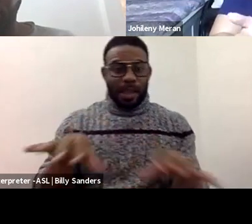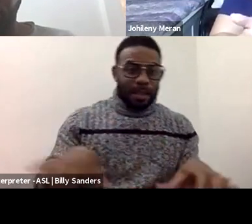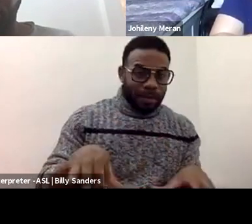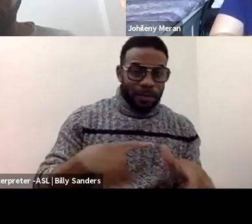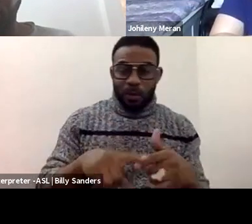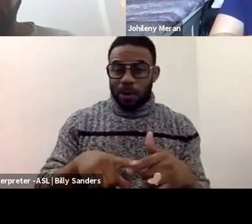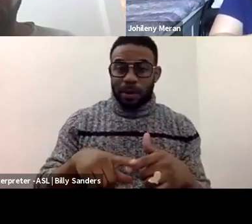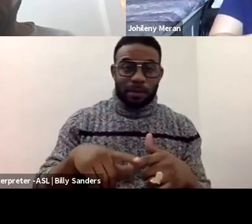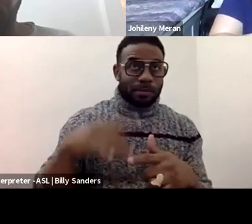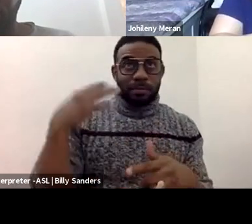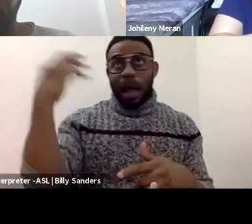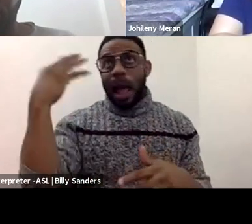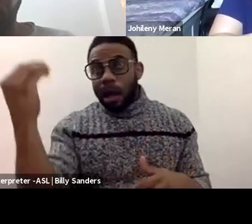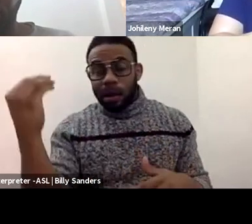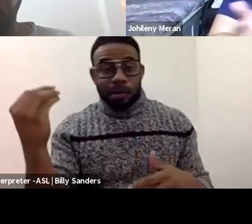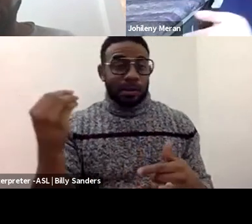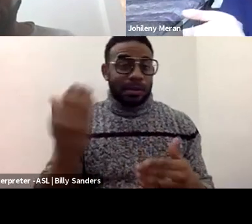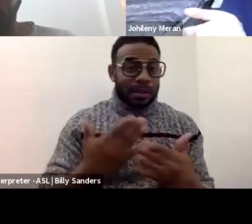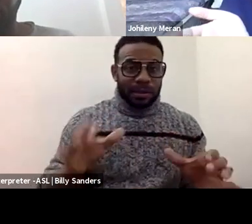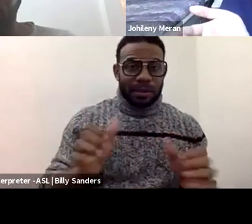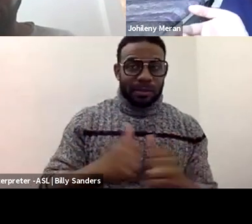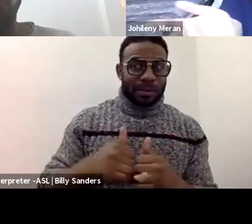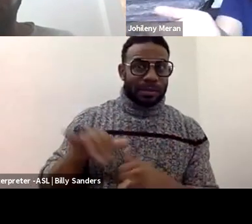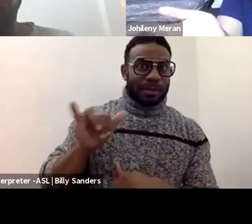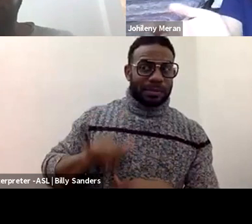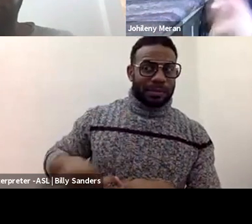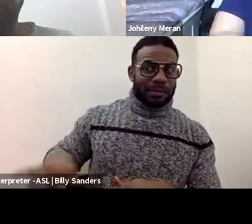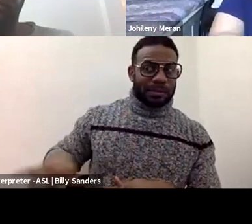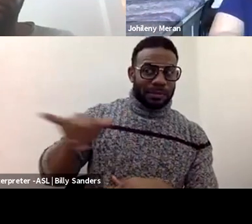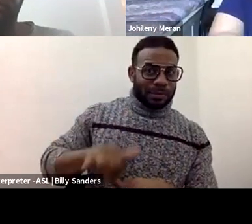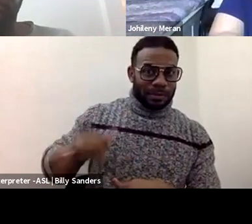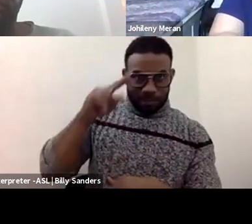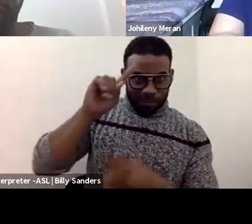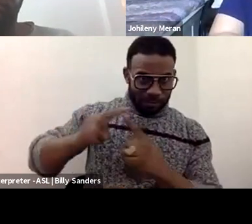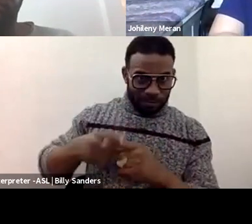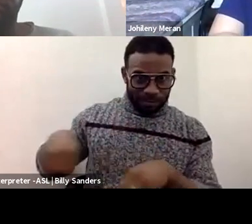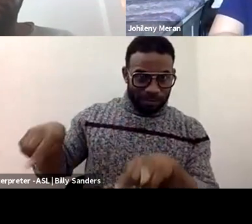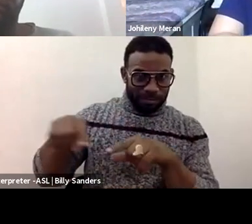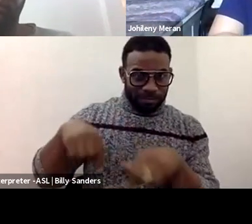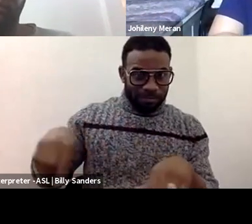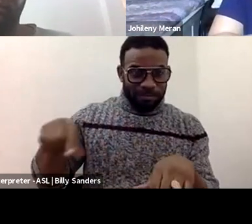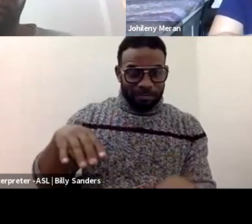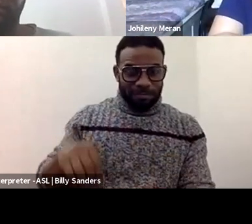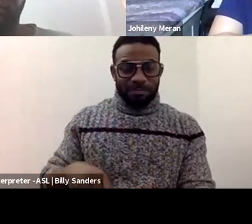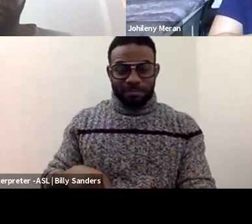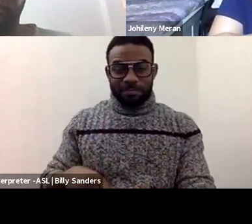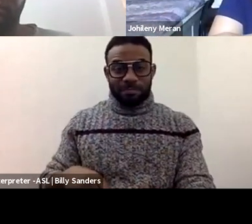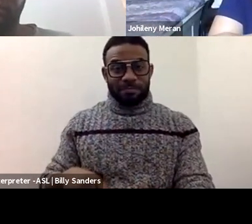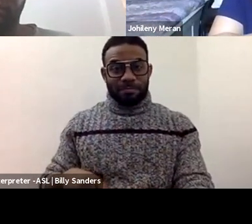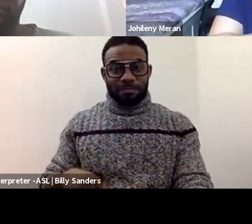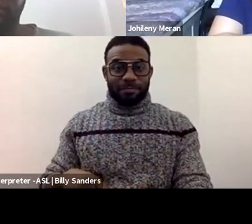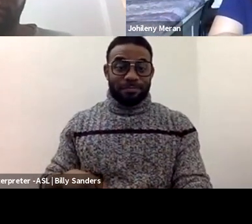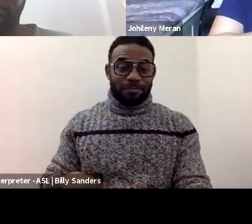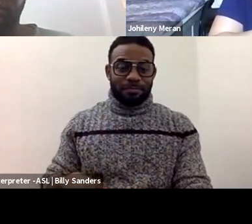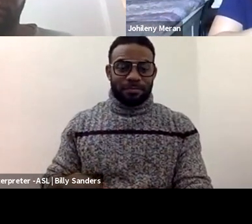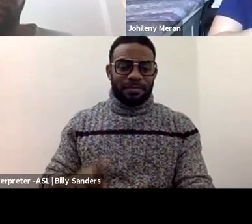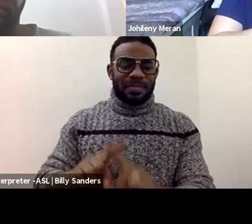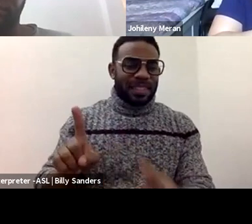adventures or things that were done with my Black friends, it was a different experience